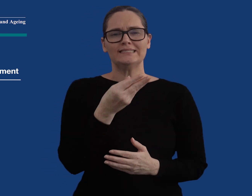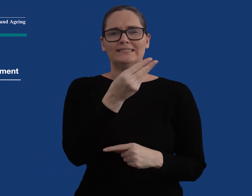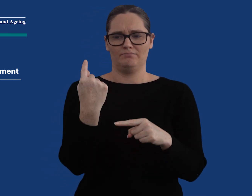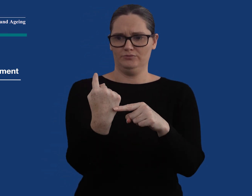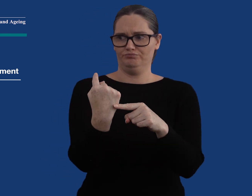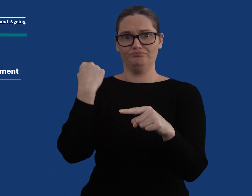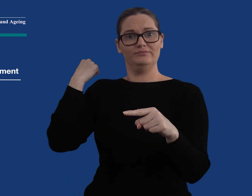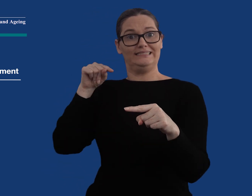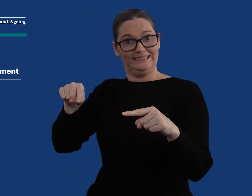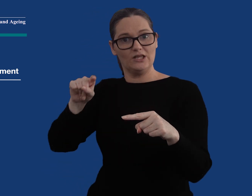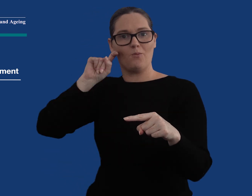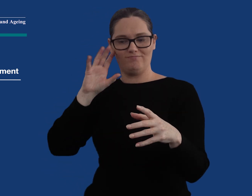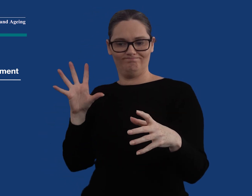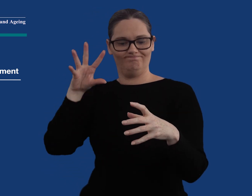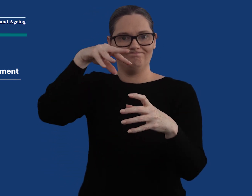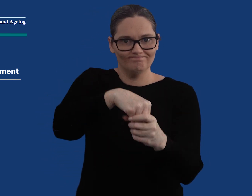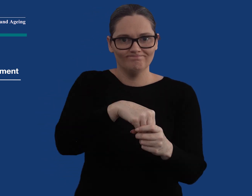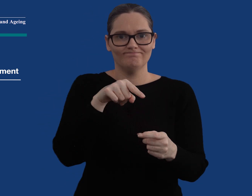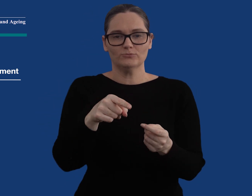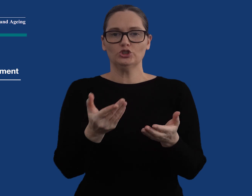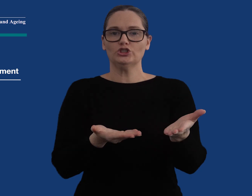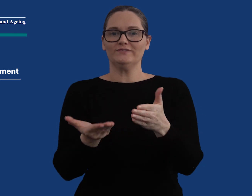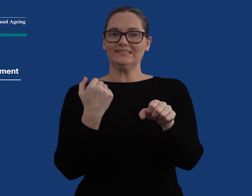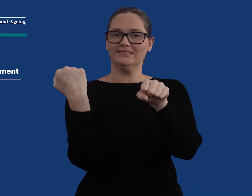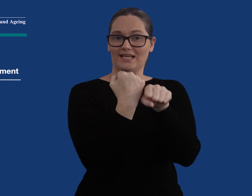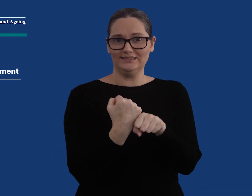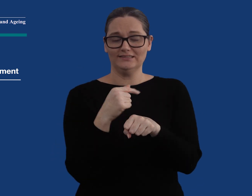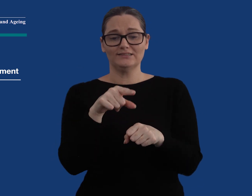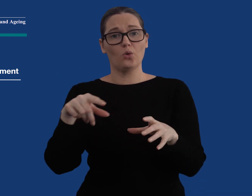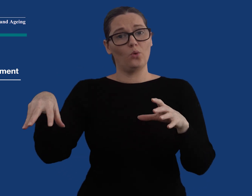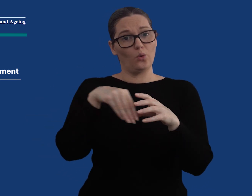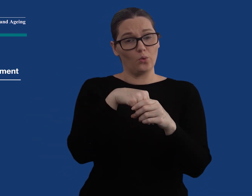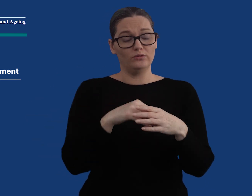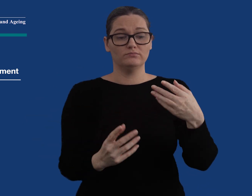Some of the previous work which will inform service design includes: